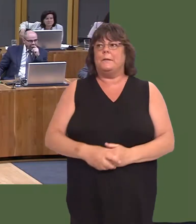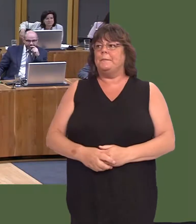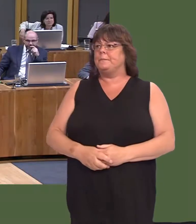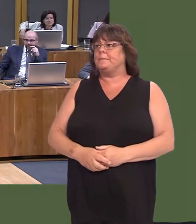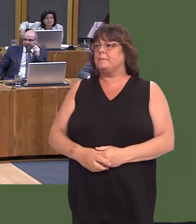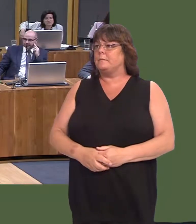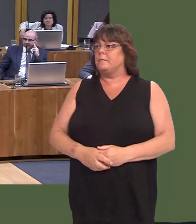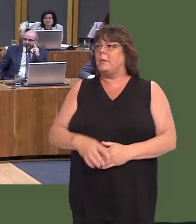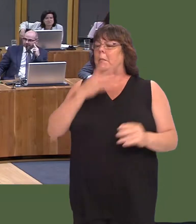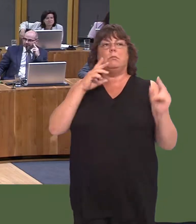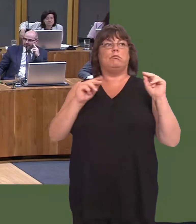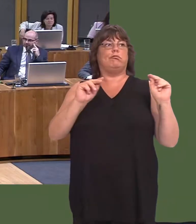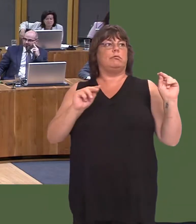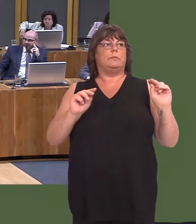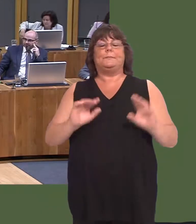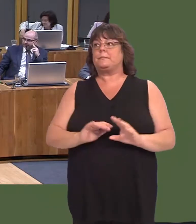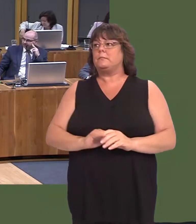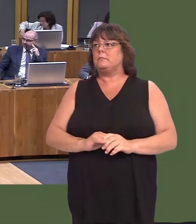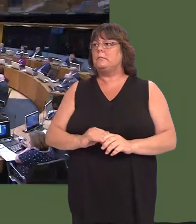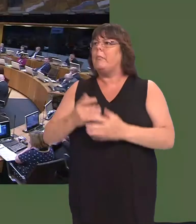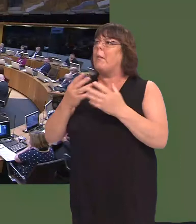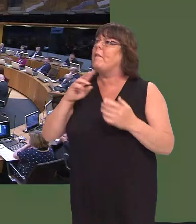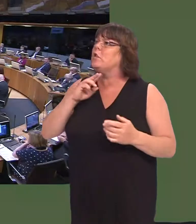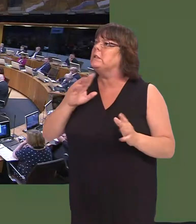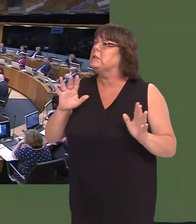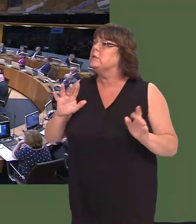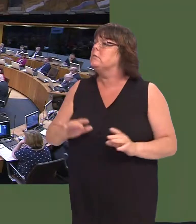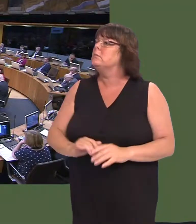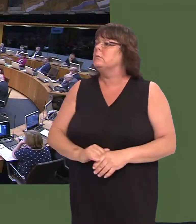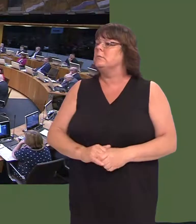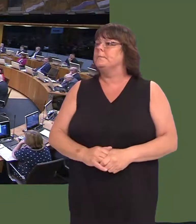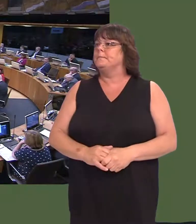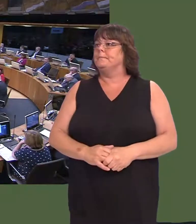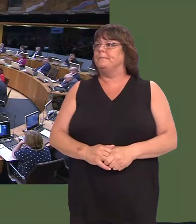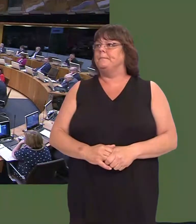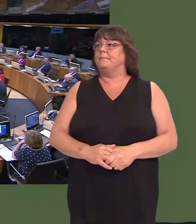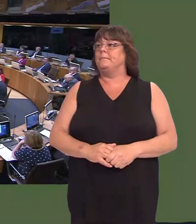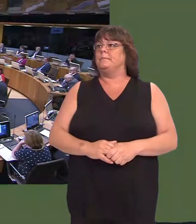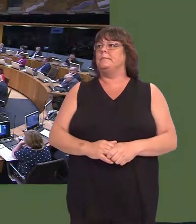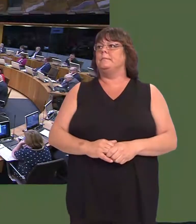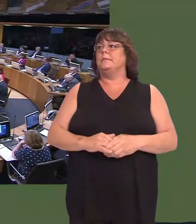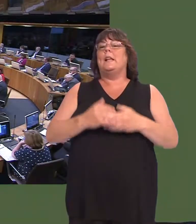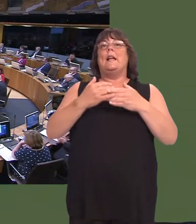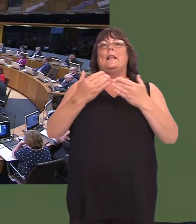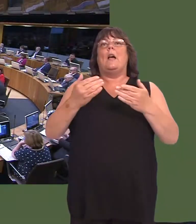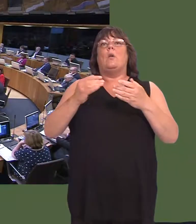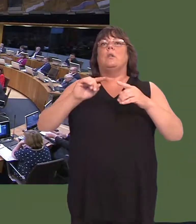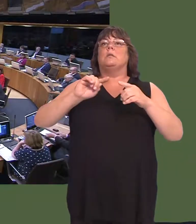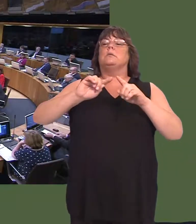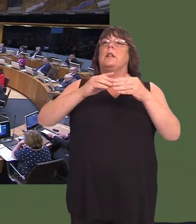Carwyn Jones: You werenít there. How many voices? Y Llywydd / The Llywydd: Leader of the opposition, Andrew R.T.